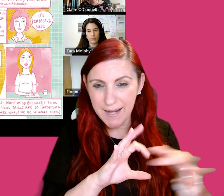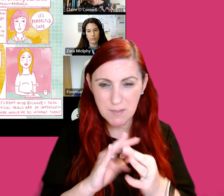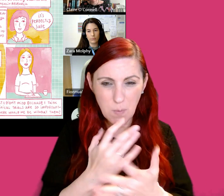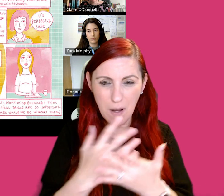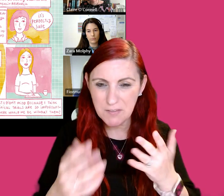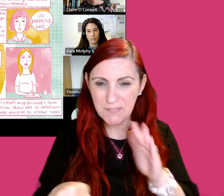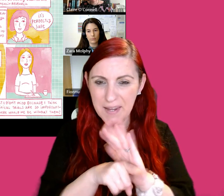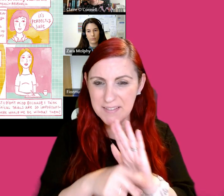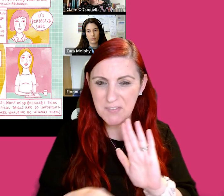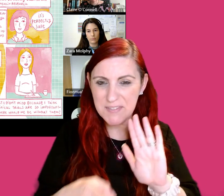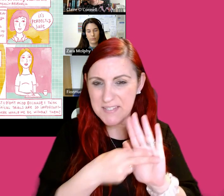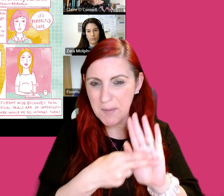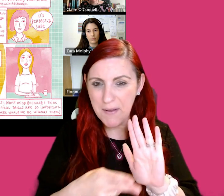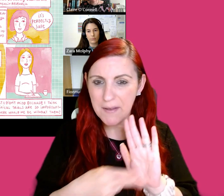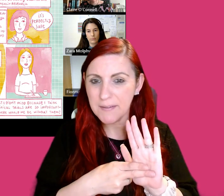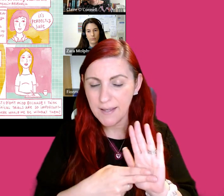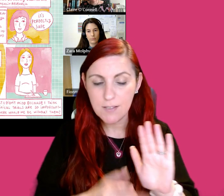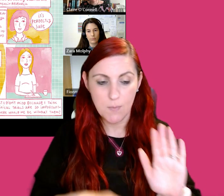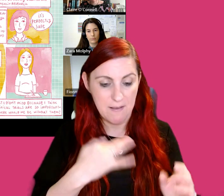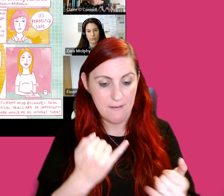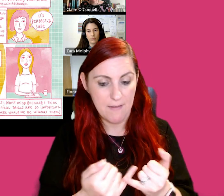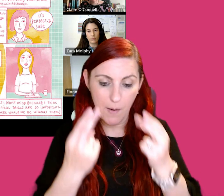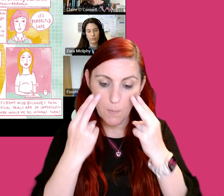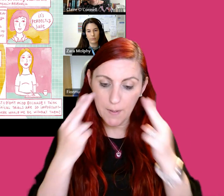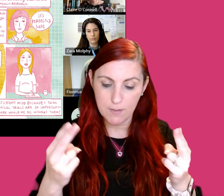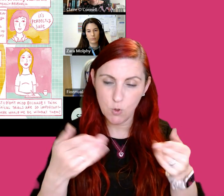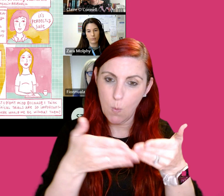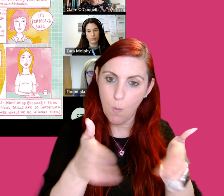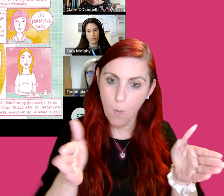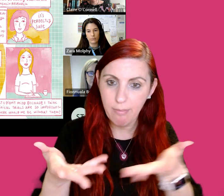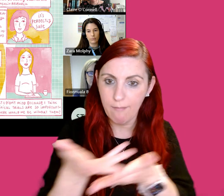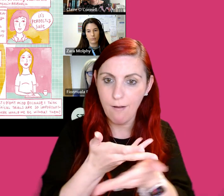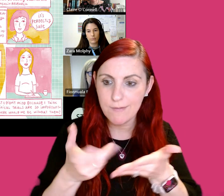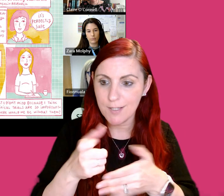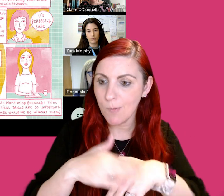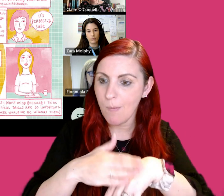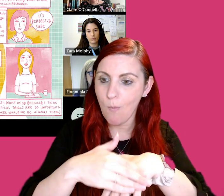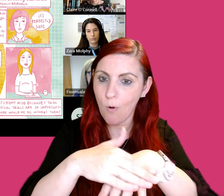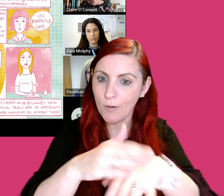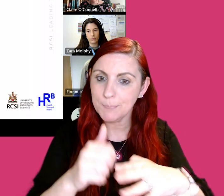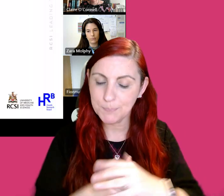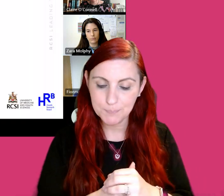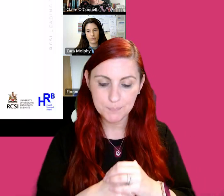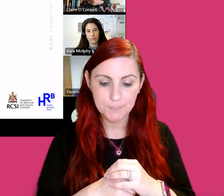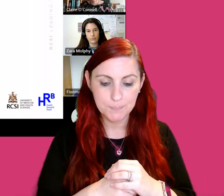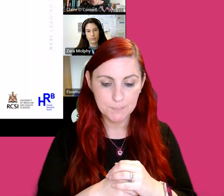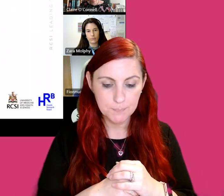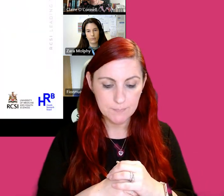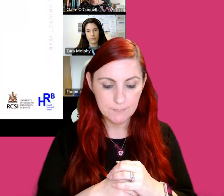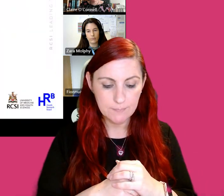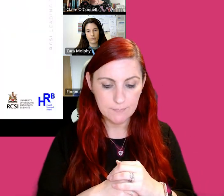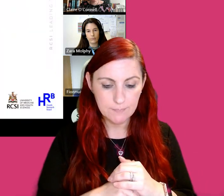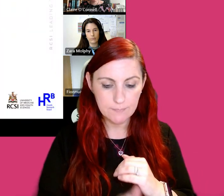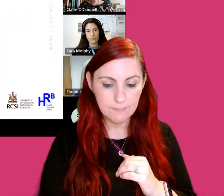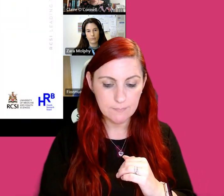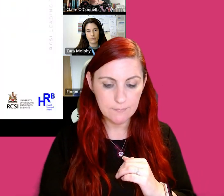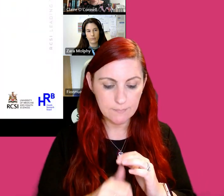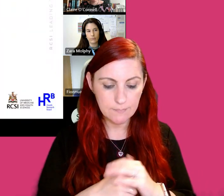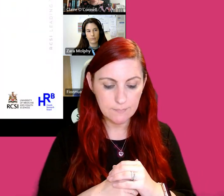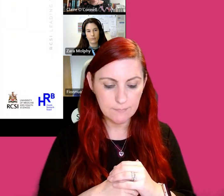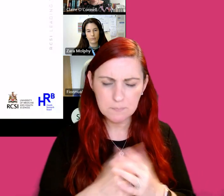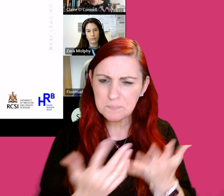uh we we felt there was a need to kind of open up the conversation there um so how did we do that